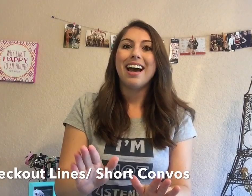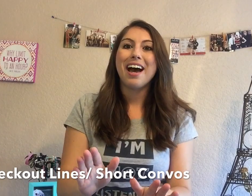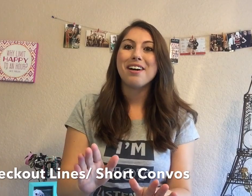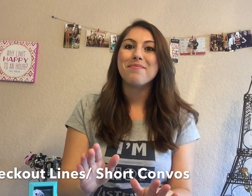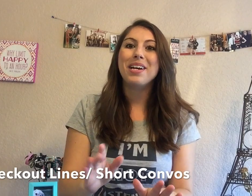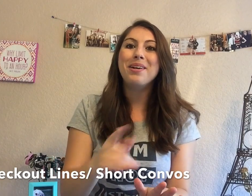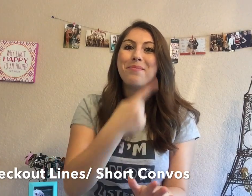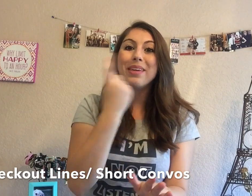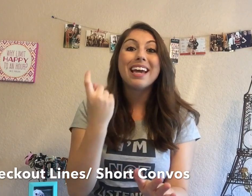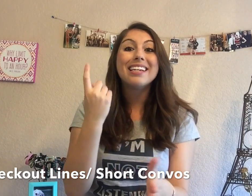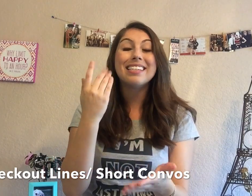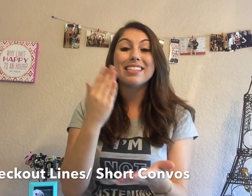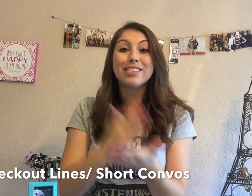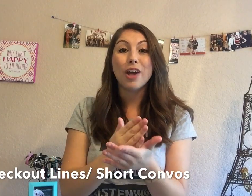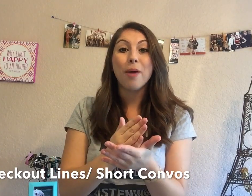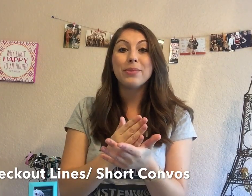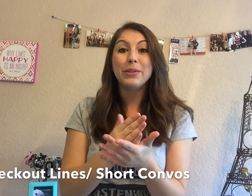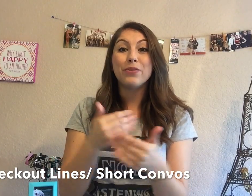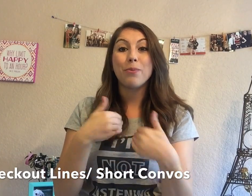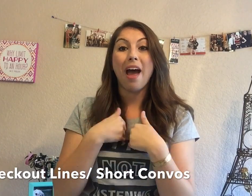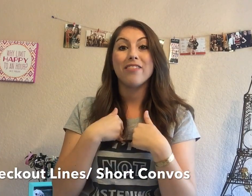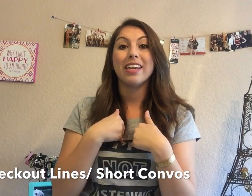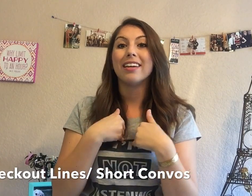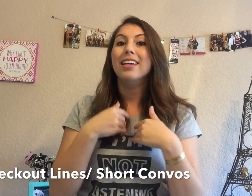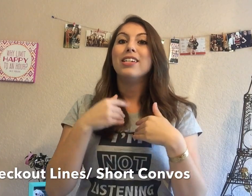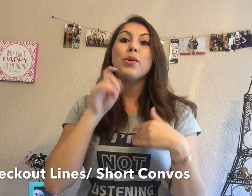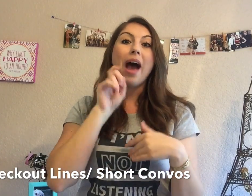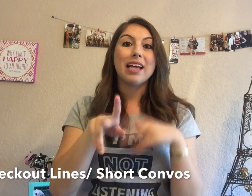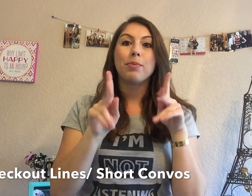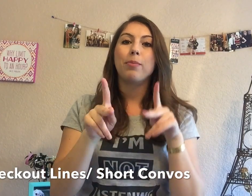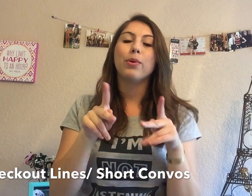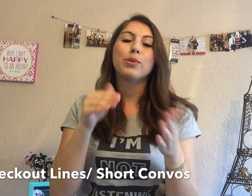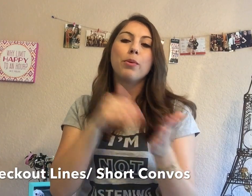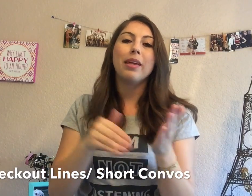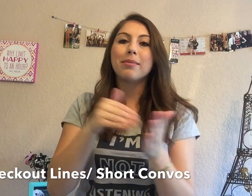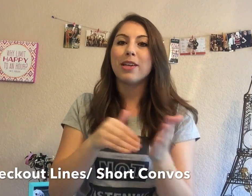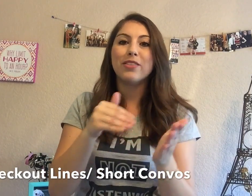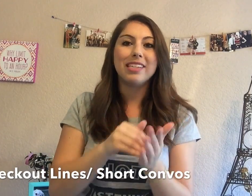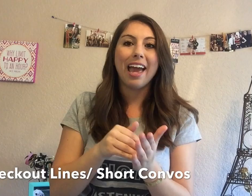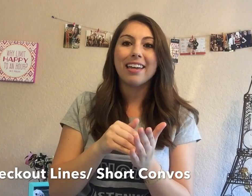Because it stops you from having to ask people to repeat themselves again